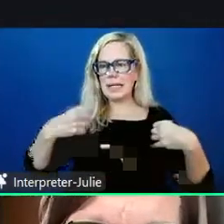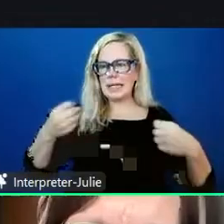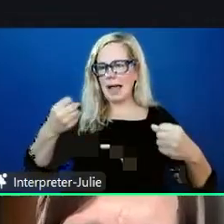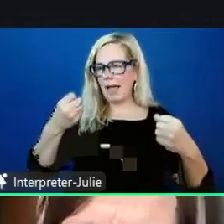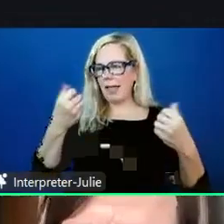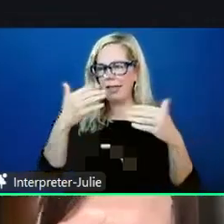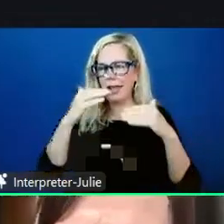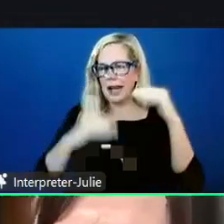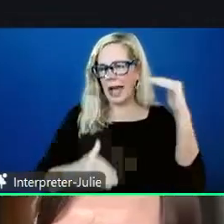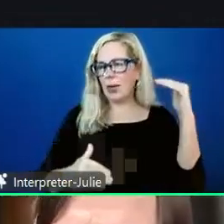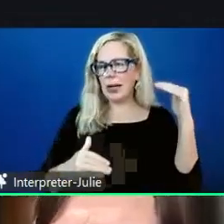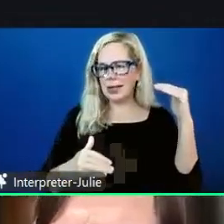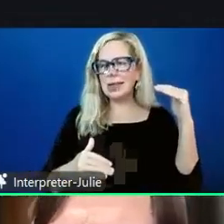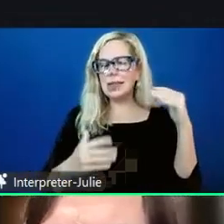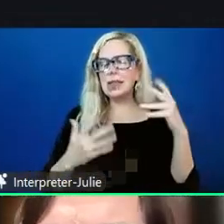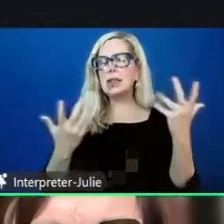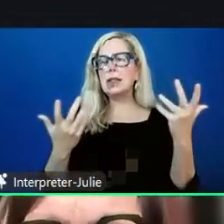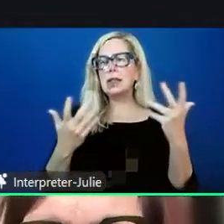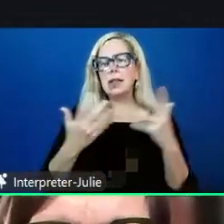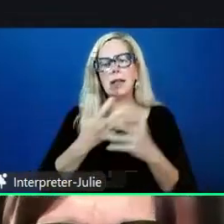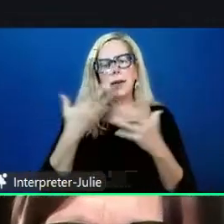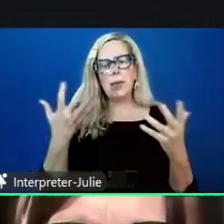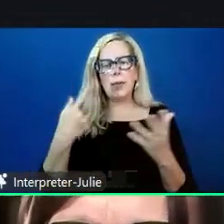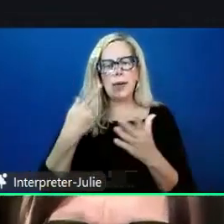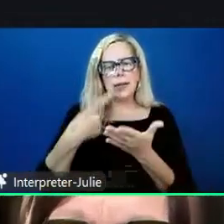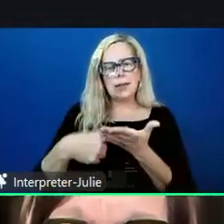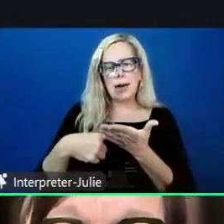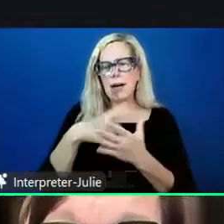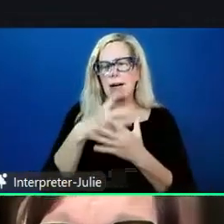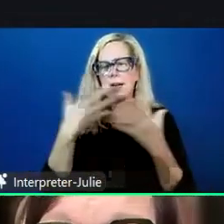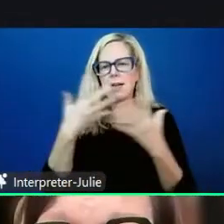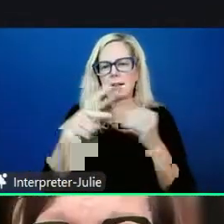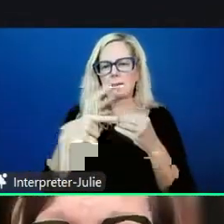First of all that, and we like to talk about cripping resilience,